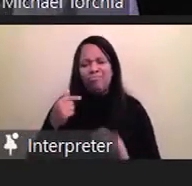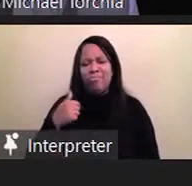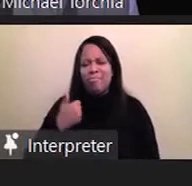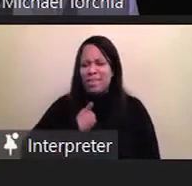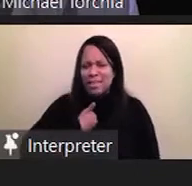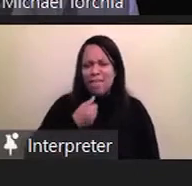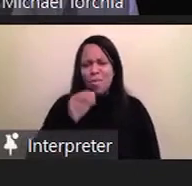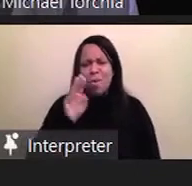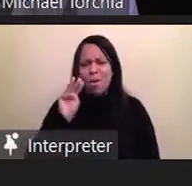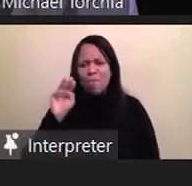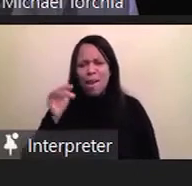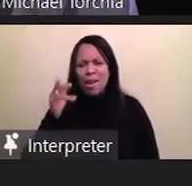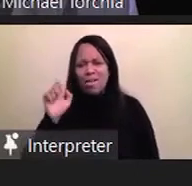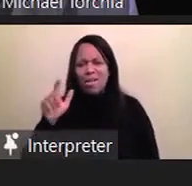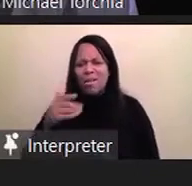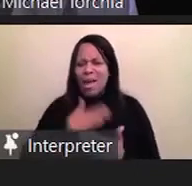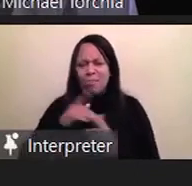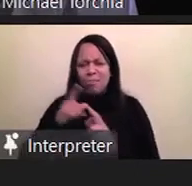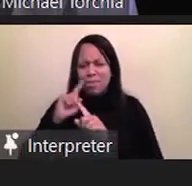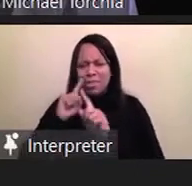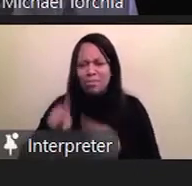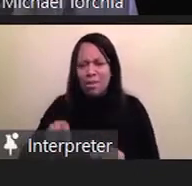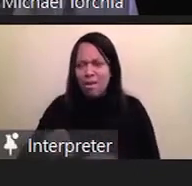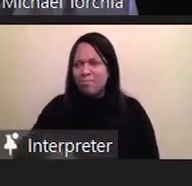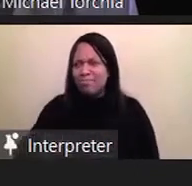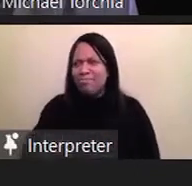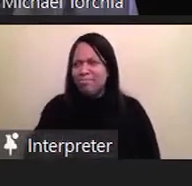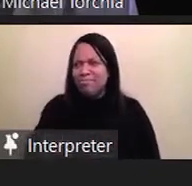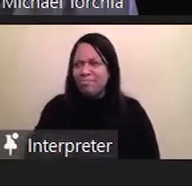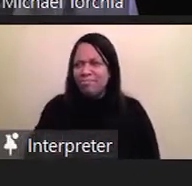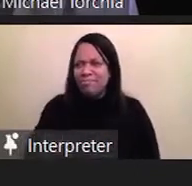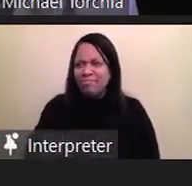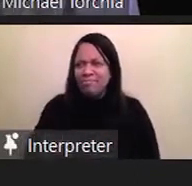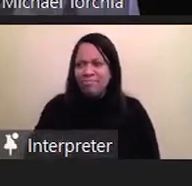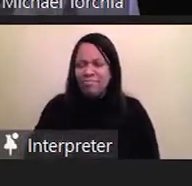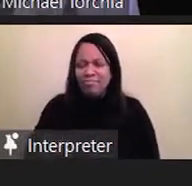And we'll be happy to help you offline.